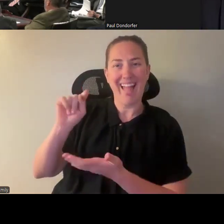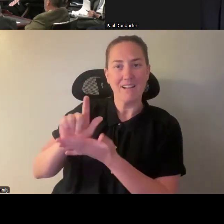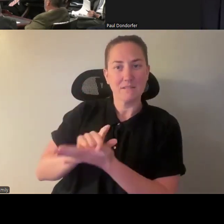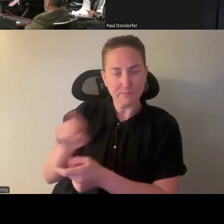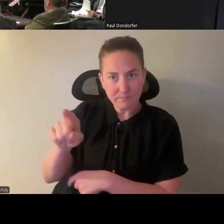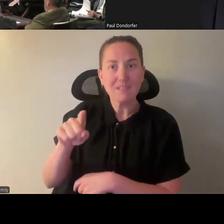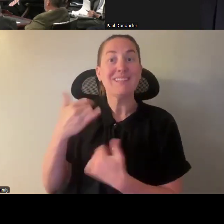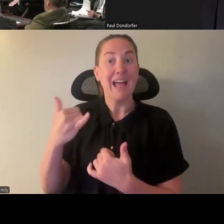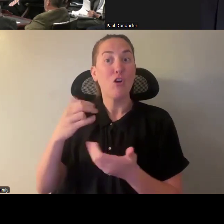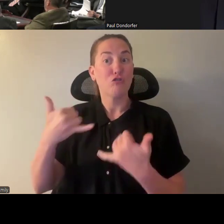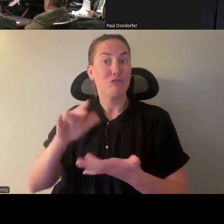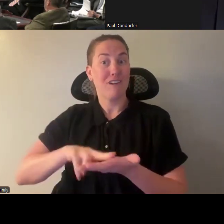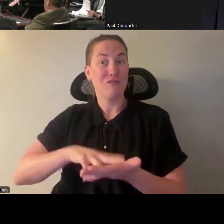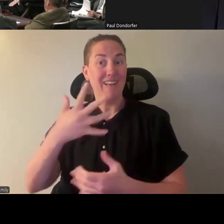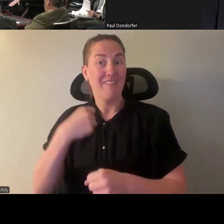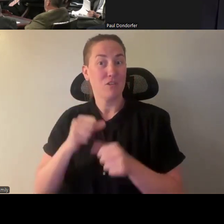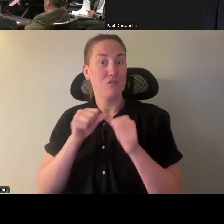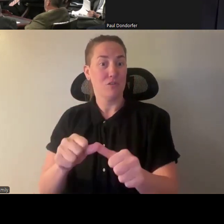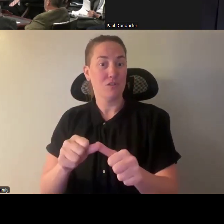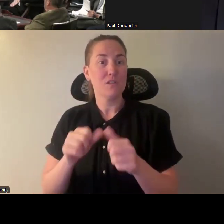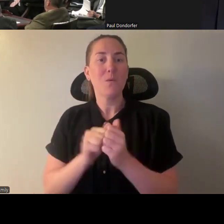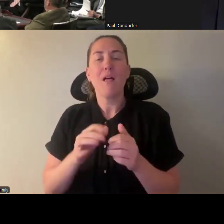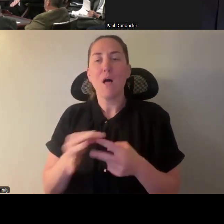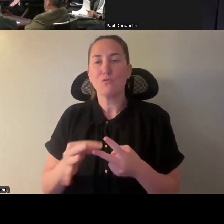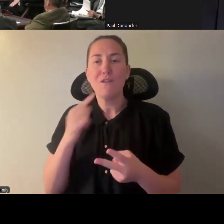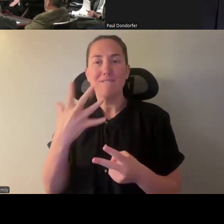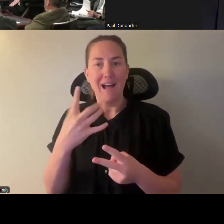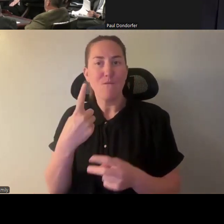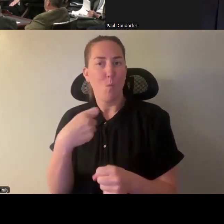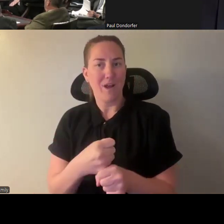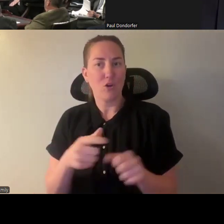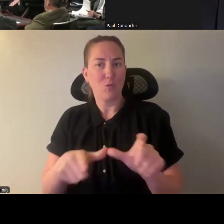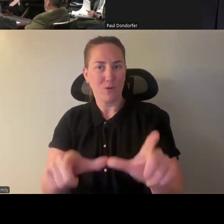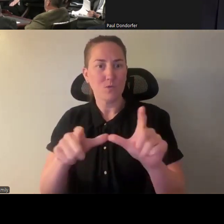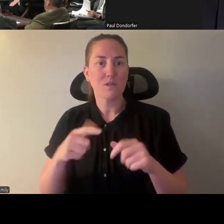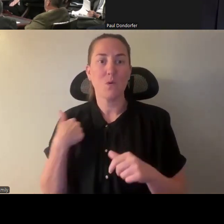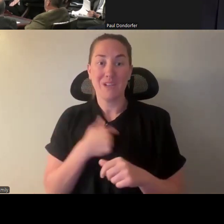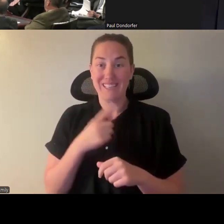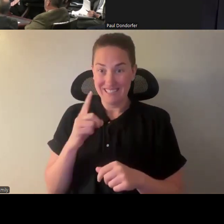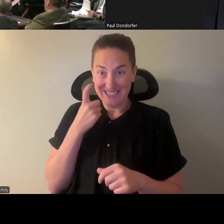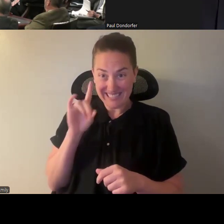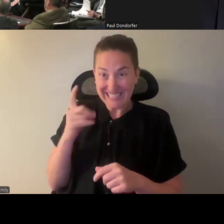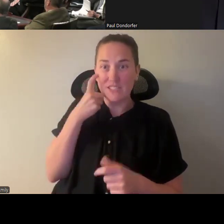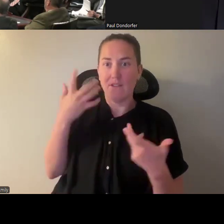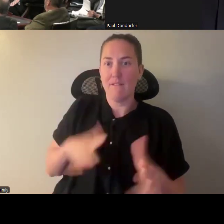option for five one-year renewals And we completed our fifth year April 30th of 2025 this year and